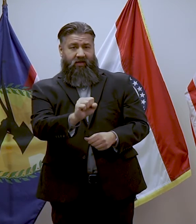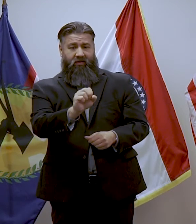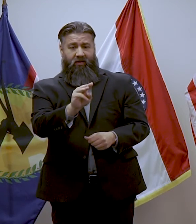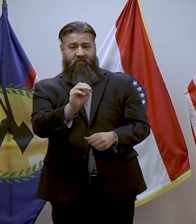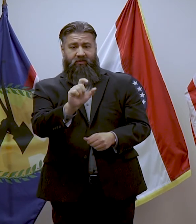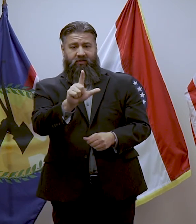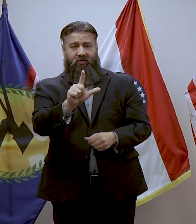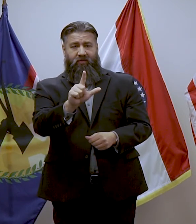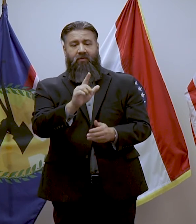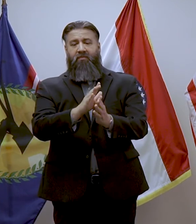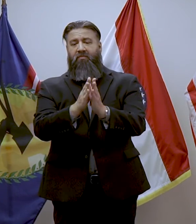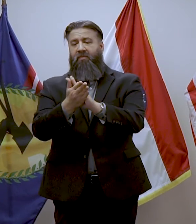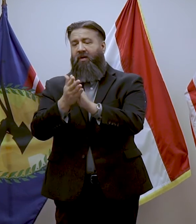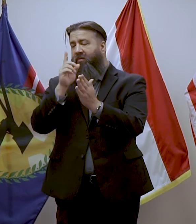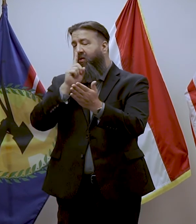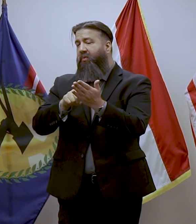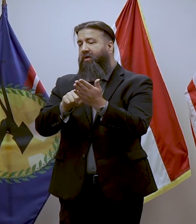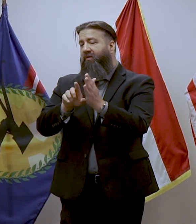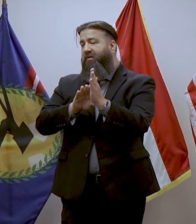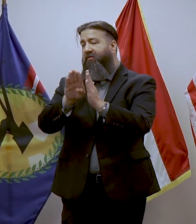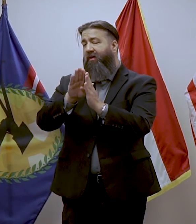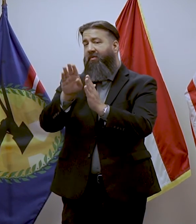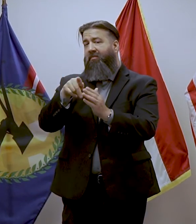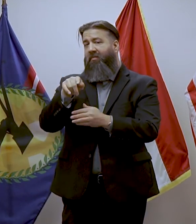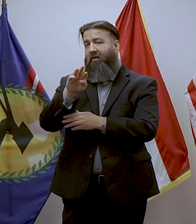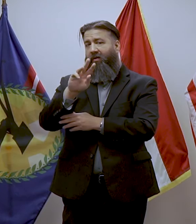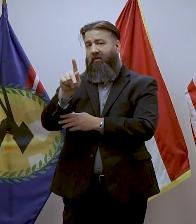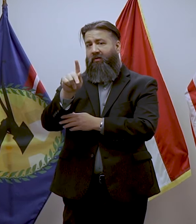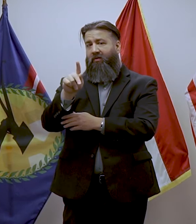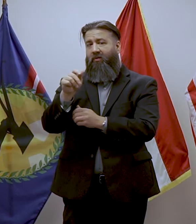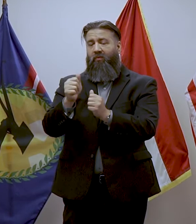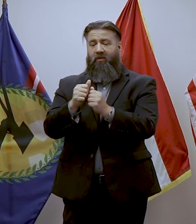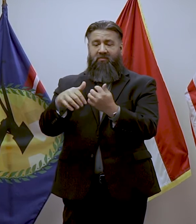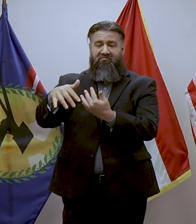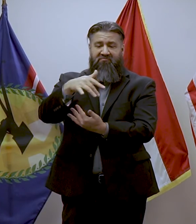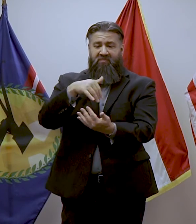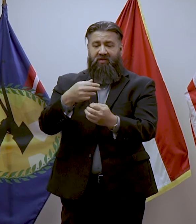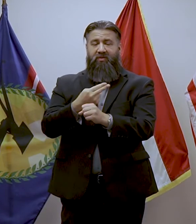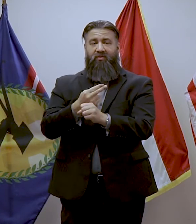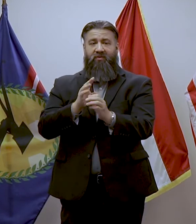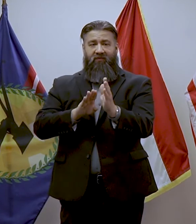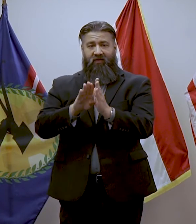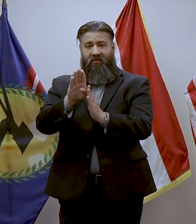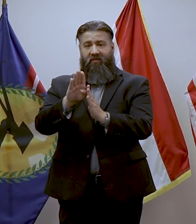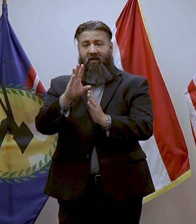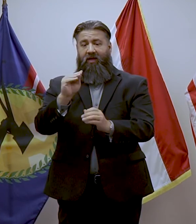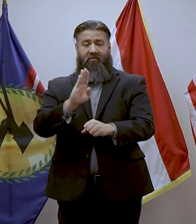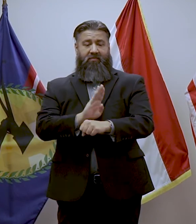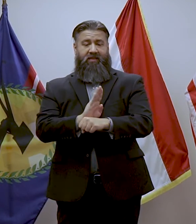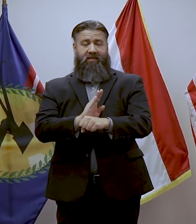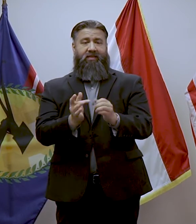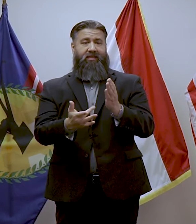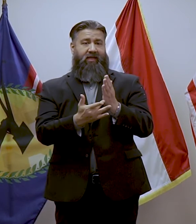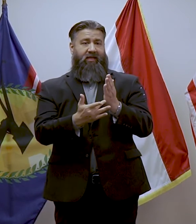research and workforce development park with the mixed use development and business, business and technology incubators.